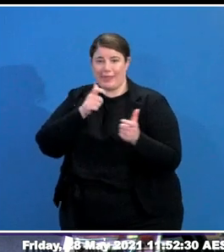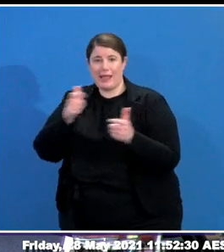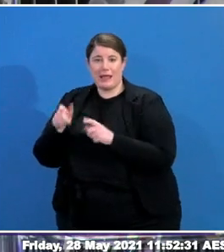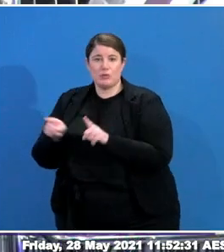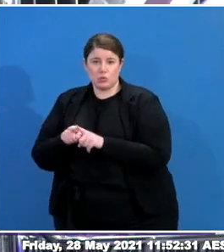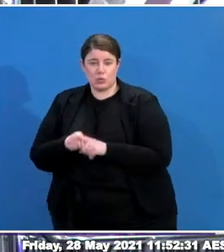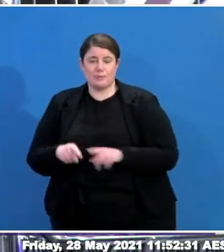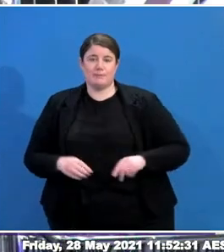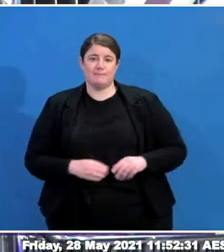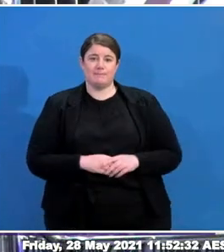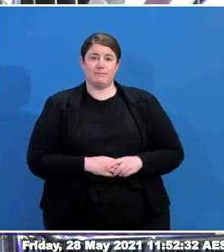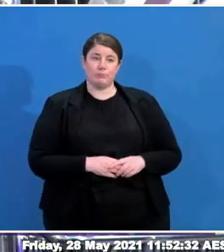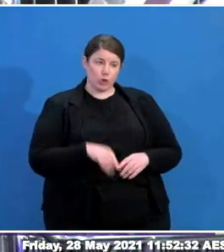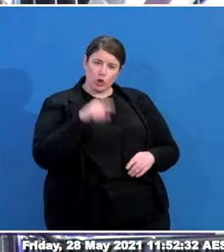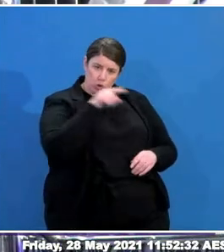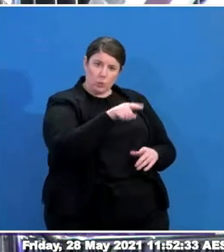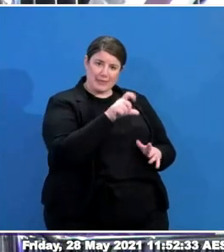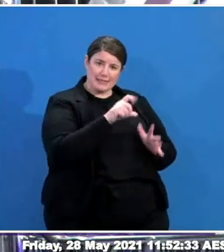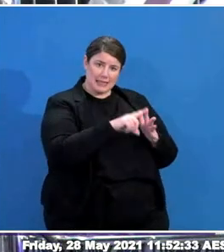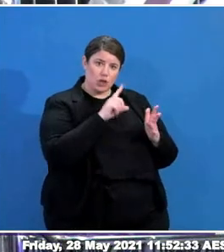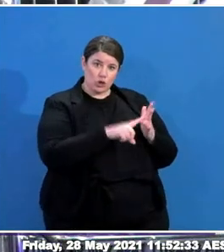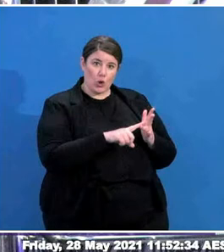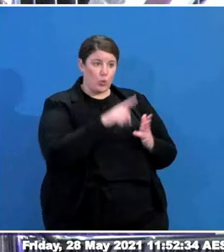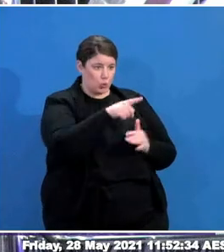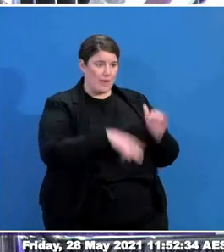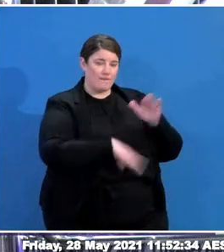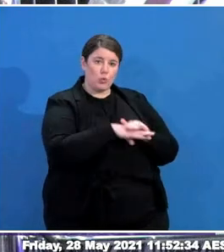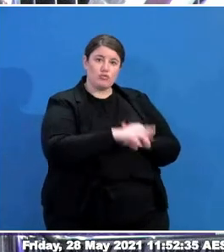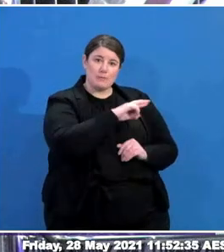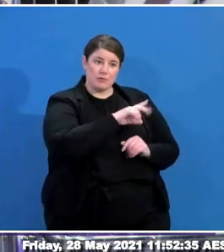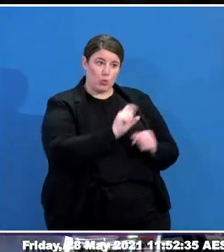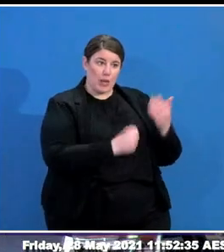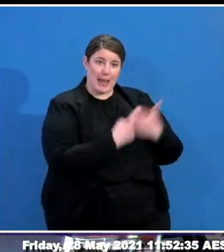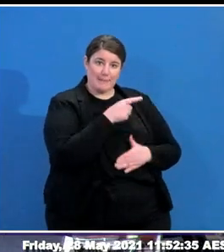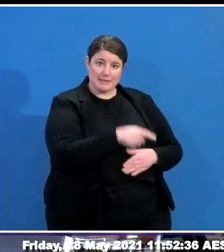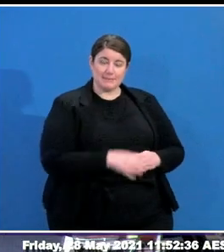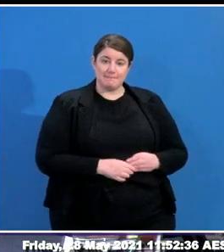Do you accept as the CEO that you bare ultimate responsibility for what happened? I do, yes.